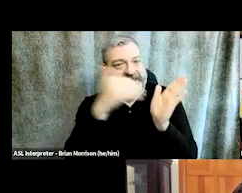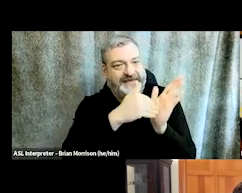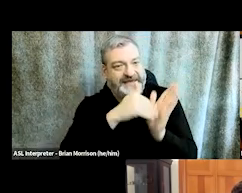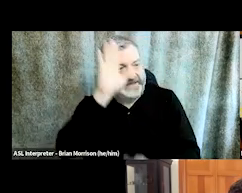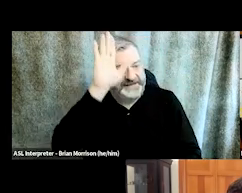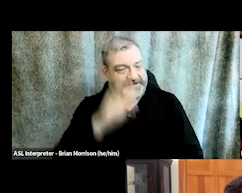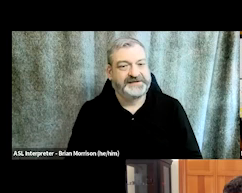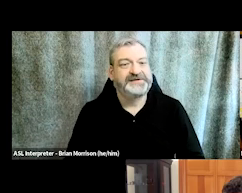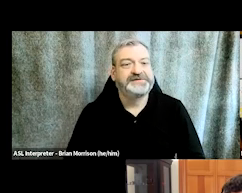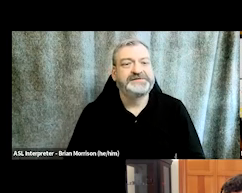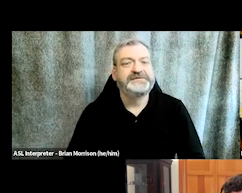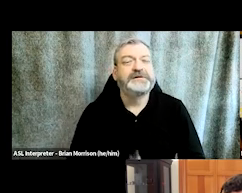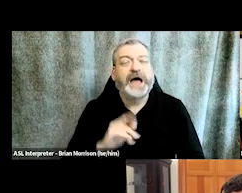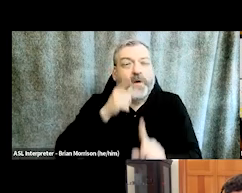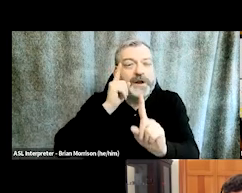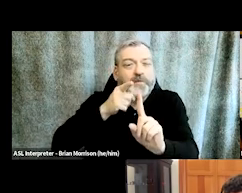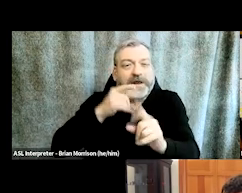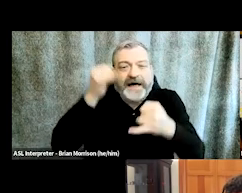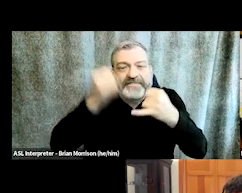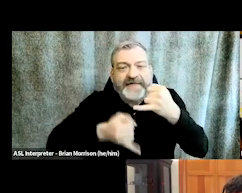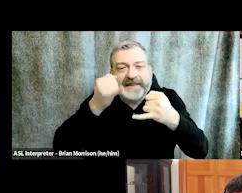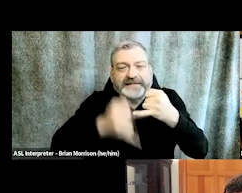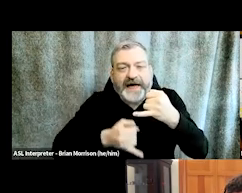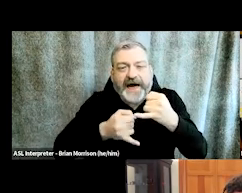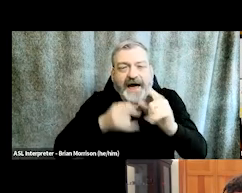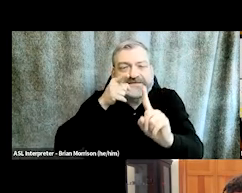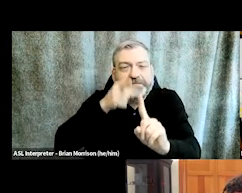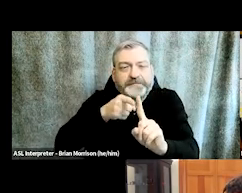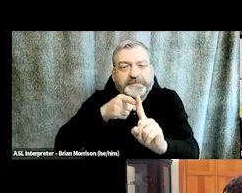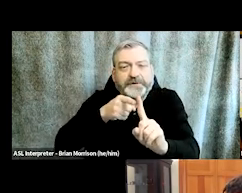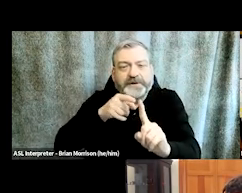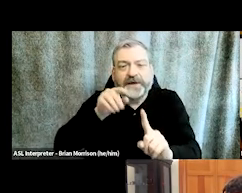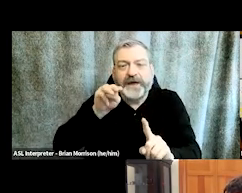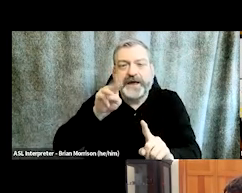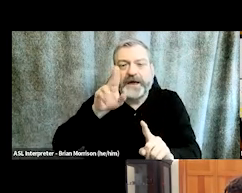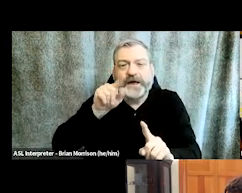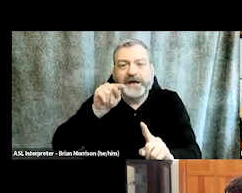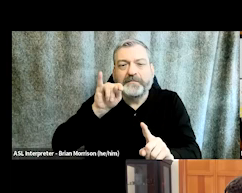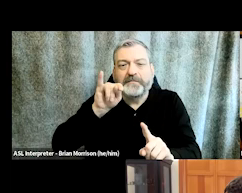I want to point out that last bullet is important, the multi point QA, because I think this is a point